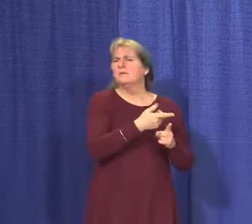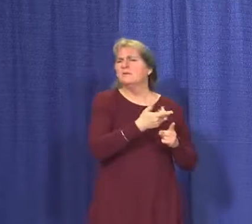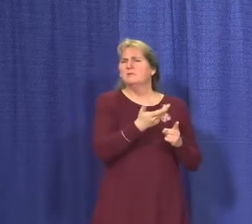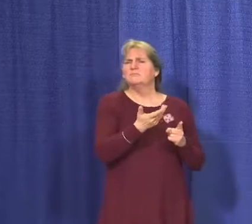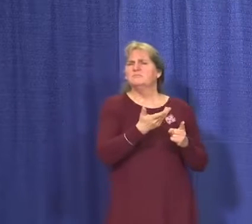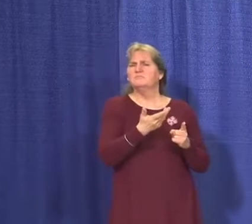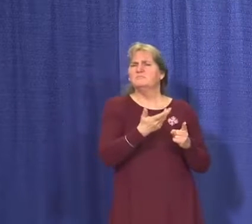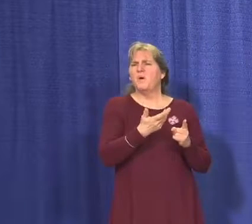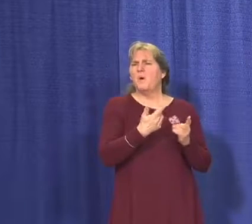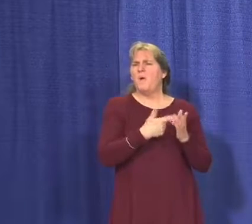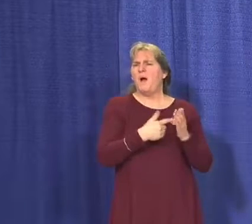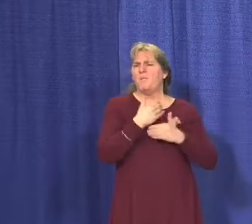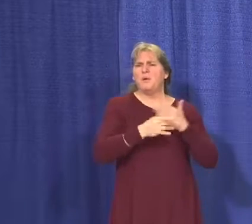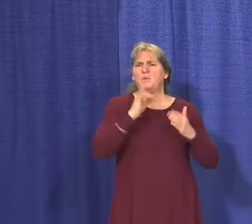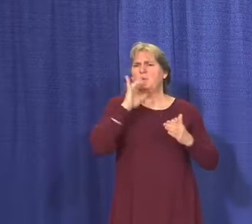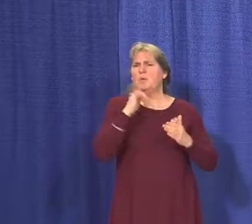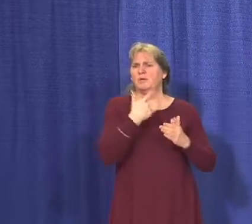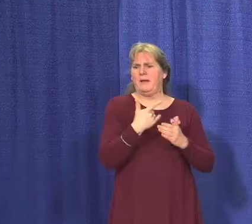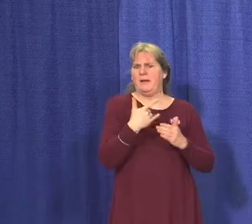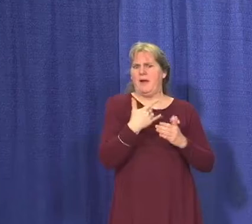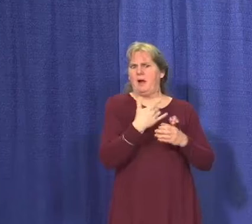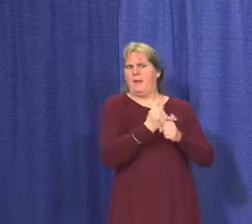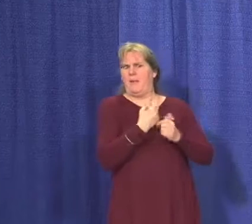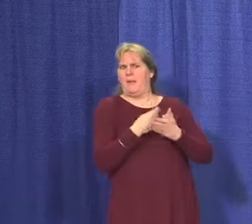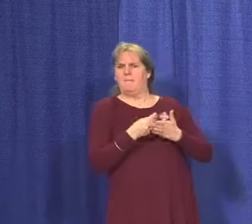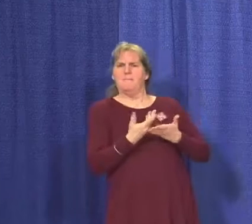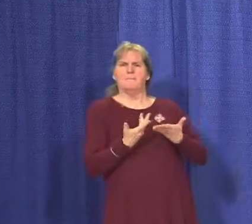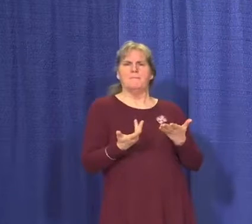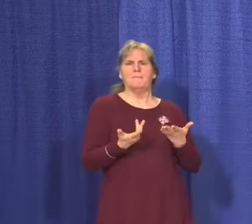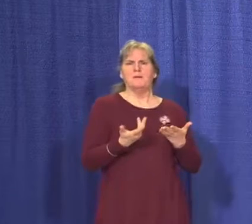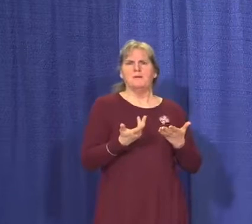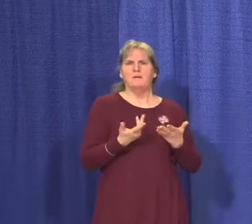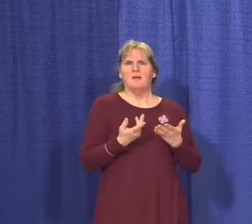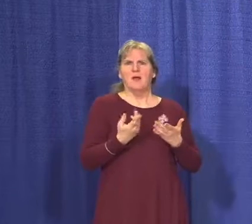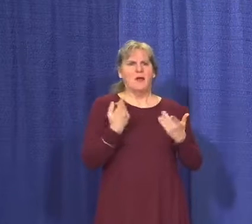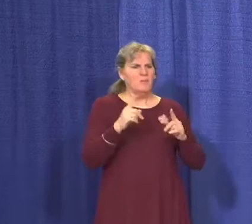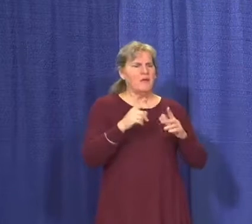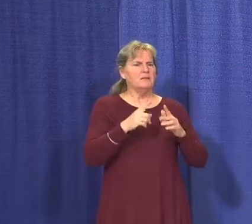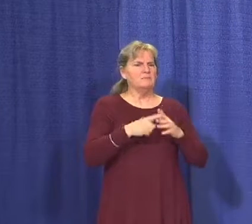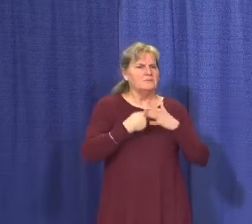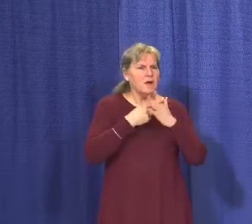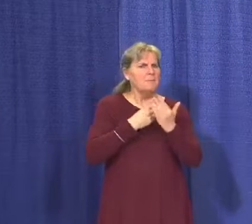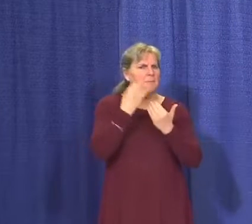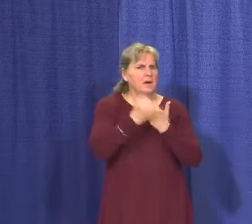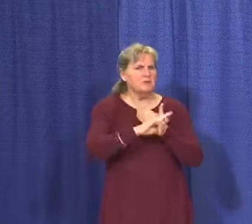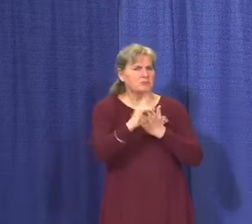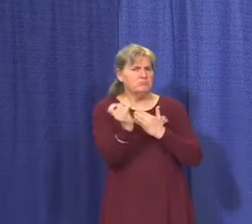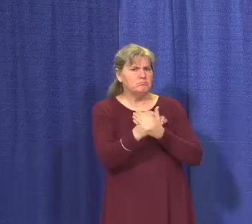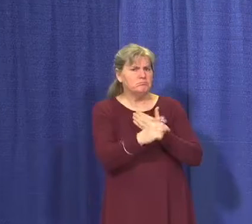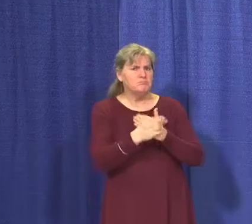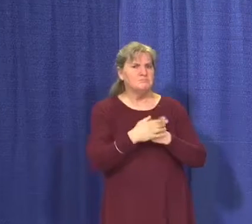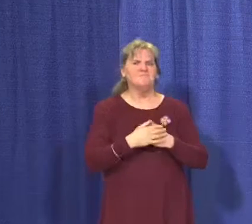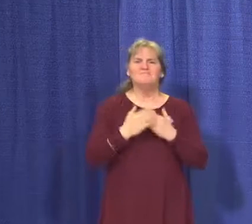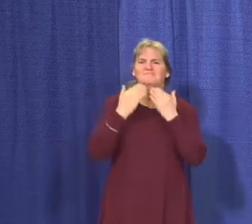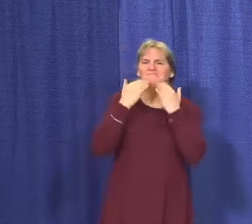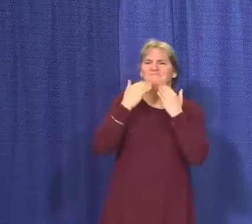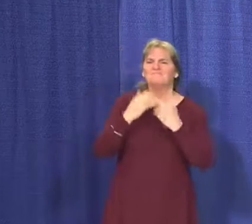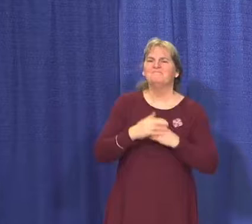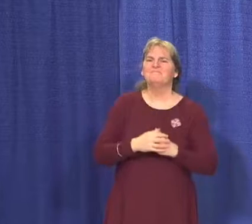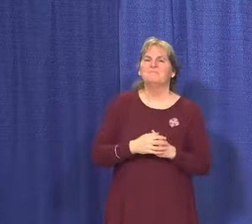I am just wondering what that process will look like in when we might see some projects get started. Thank you.